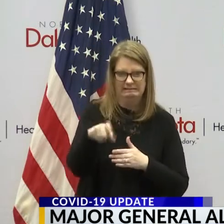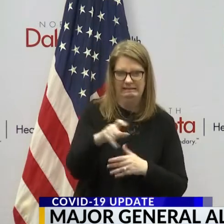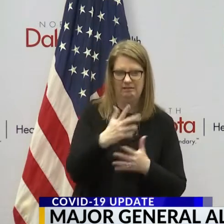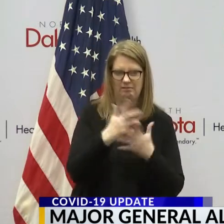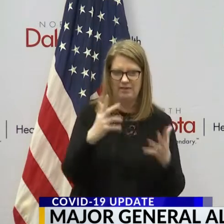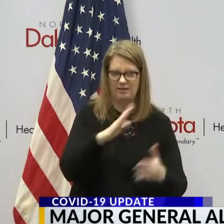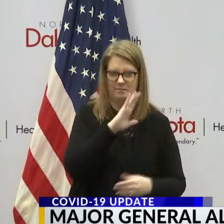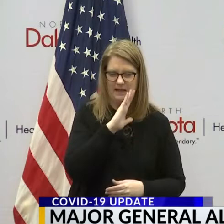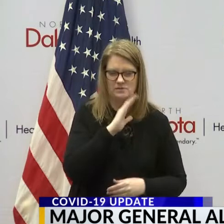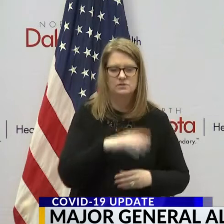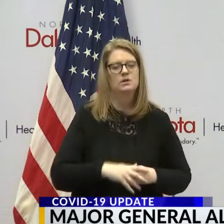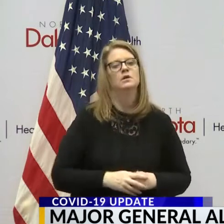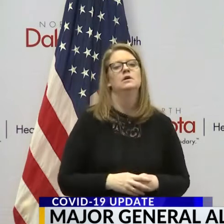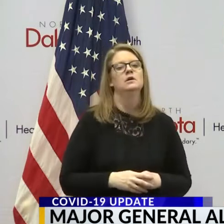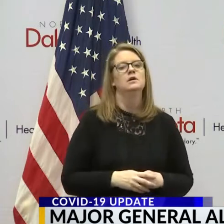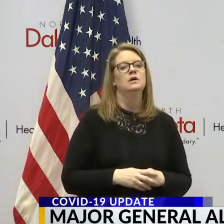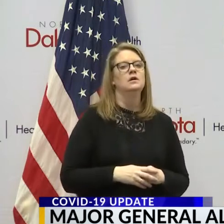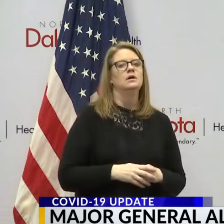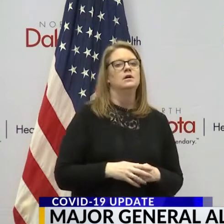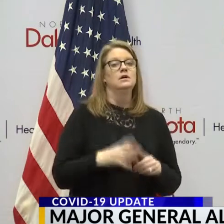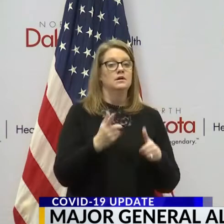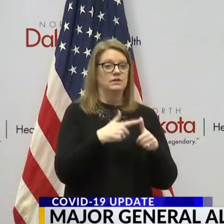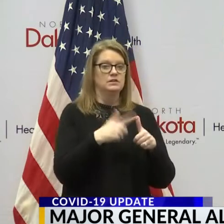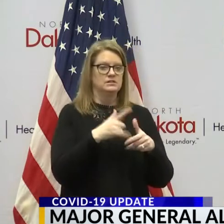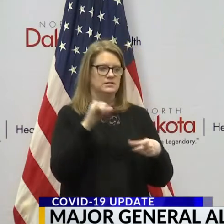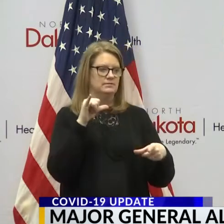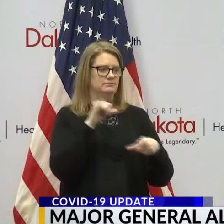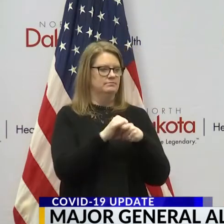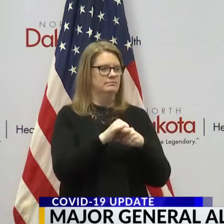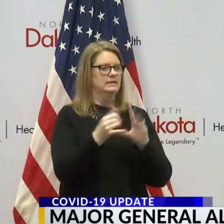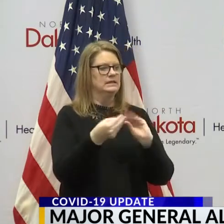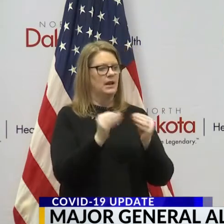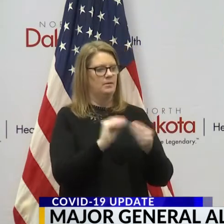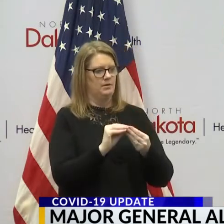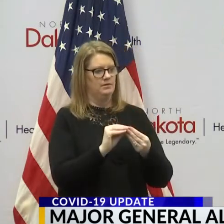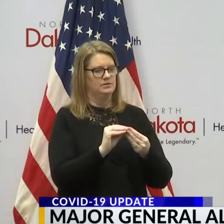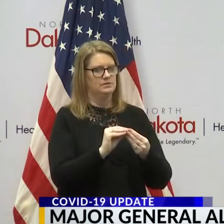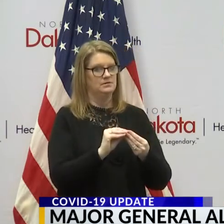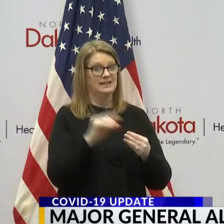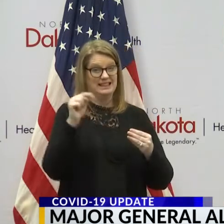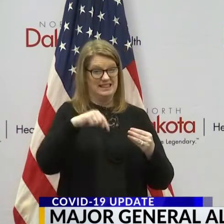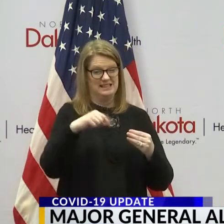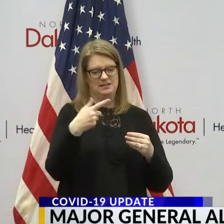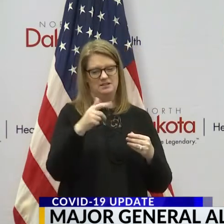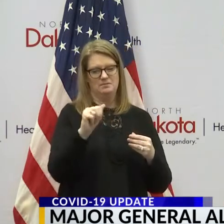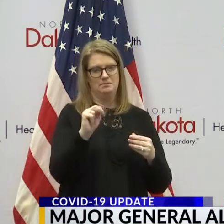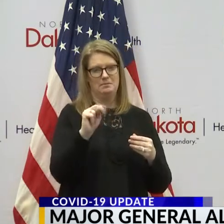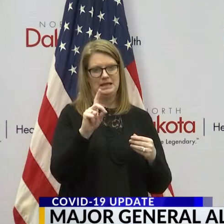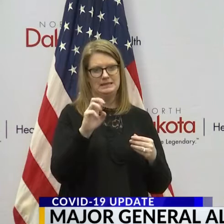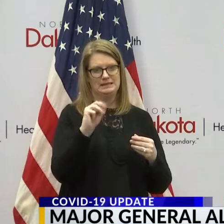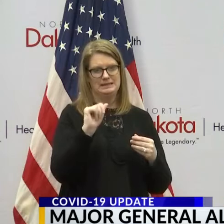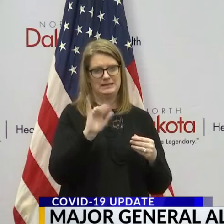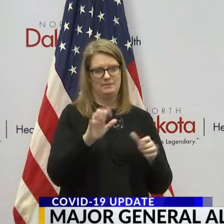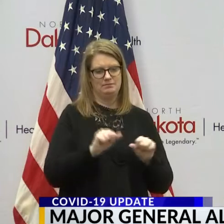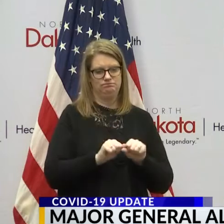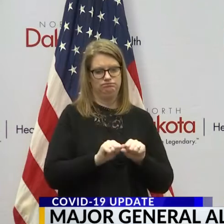CAPACITY. SOME DEFINITIONS UP FRONT, SOME INFORMATION, FIRST OF ALL YOU WILL HEAR SOME BIG NUMBERS HERE.